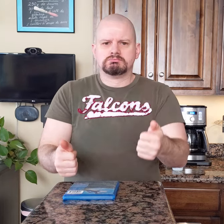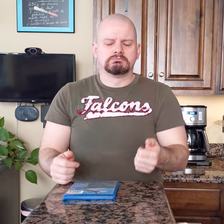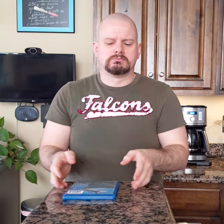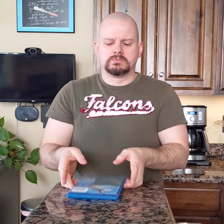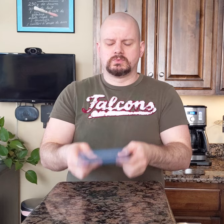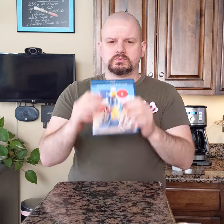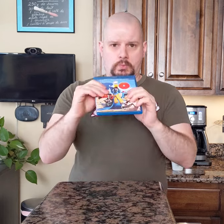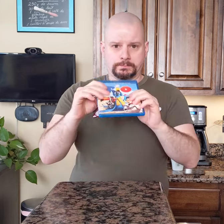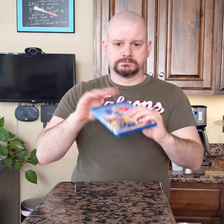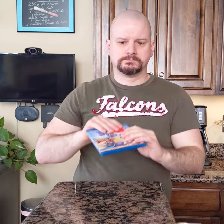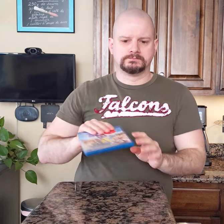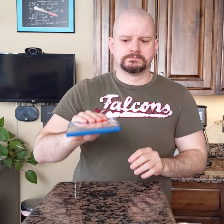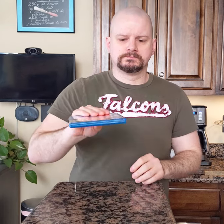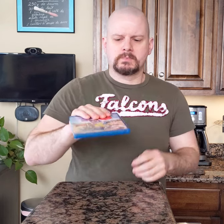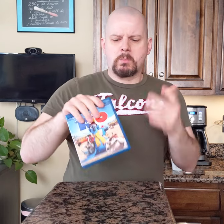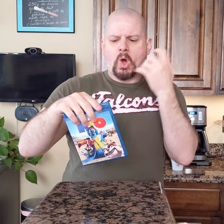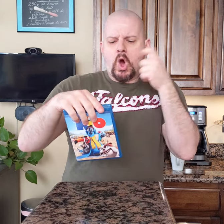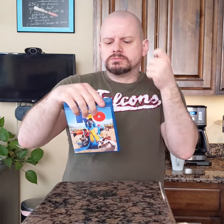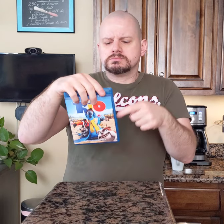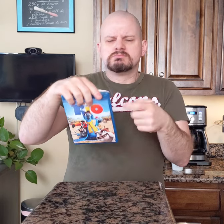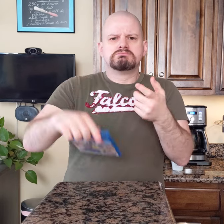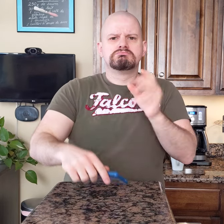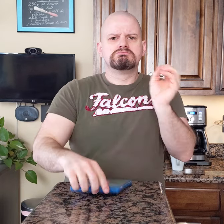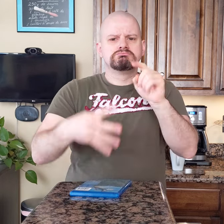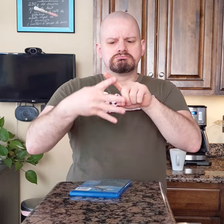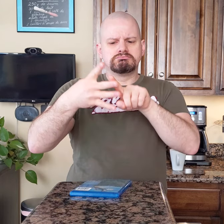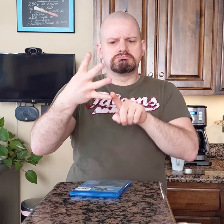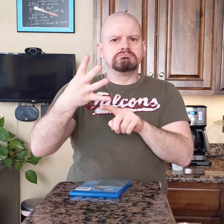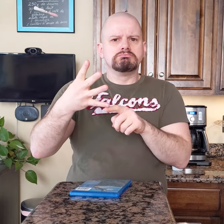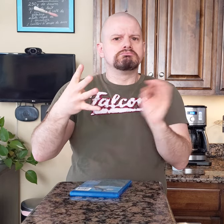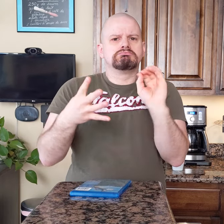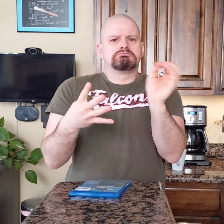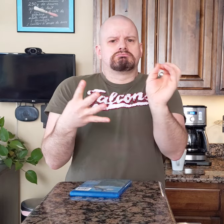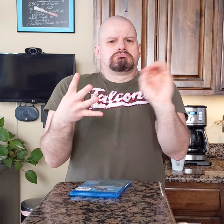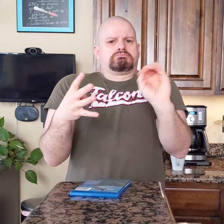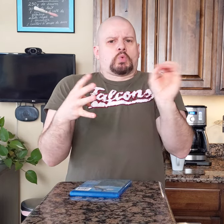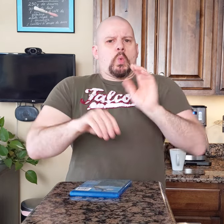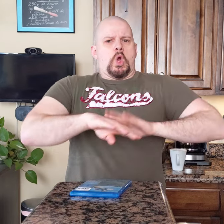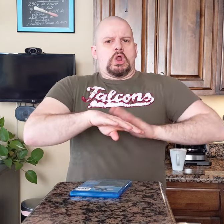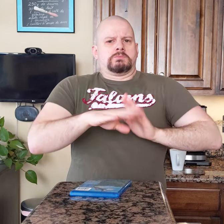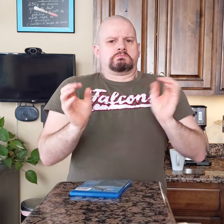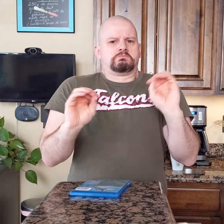This movie does not contain any of these four warning statements.